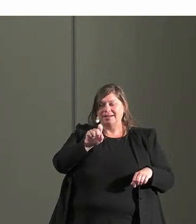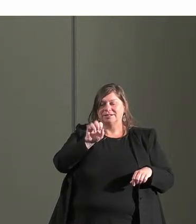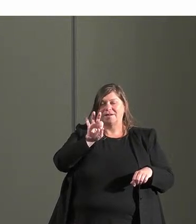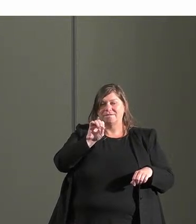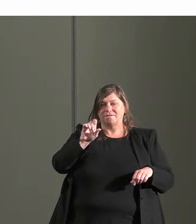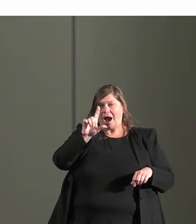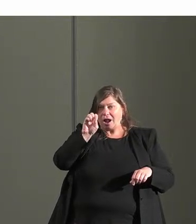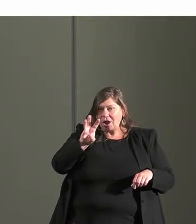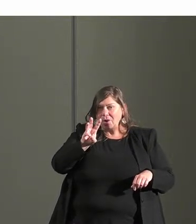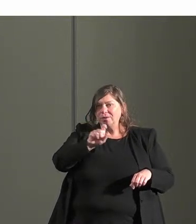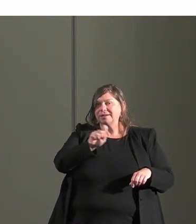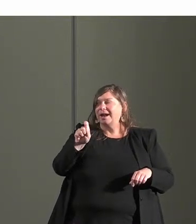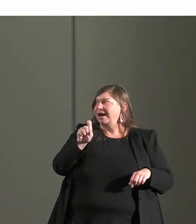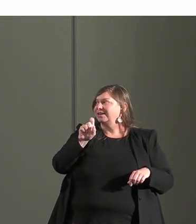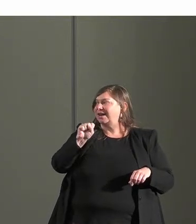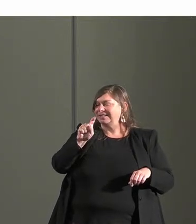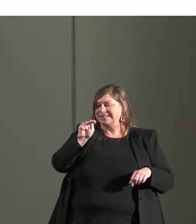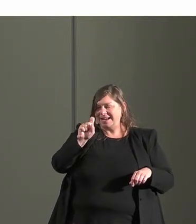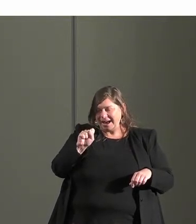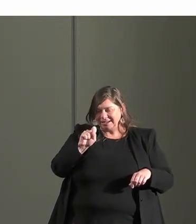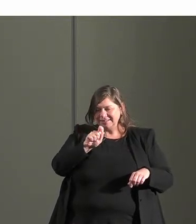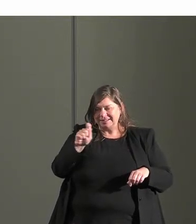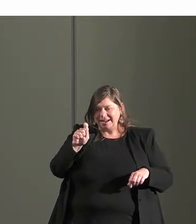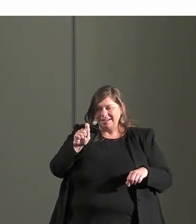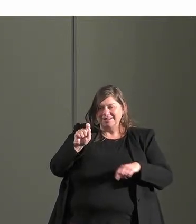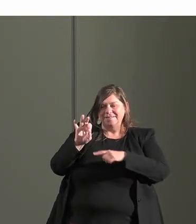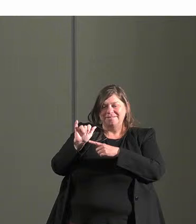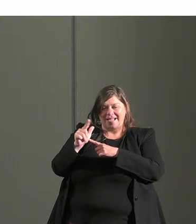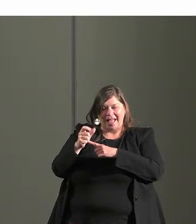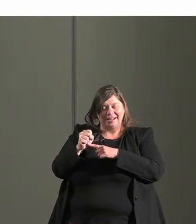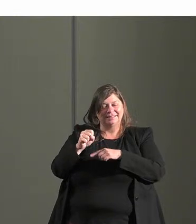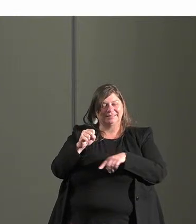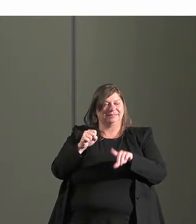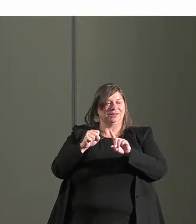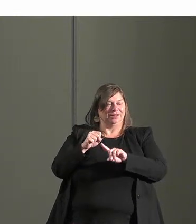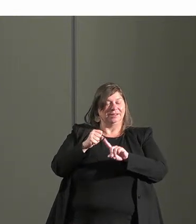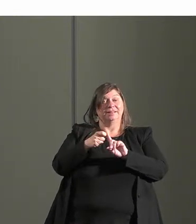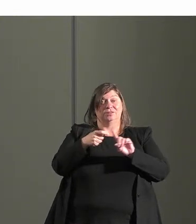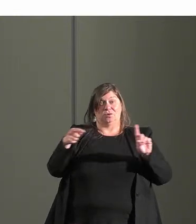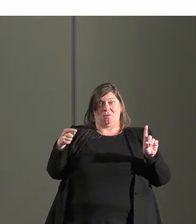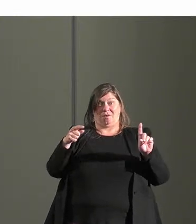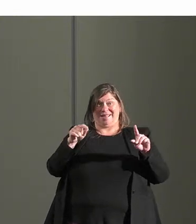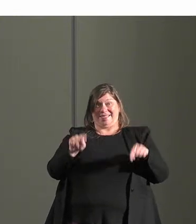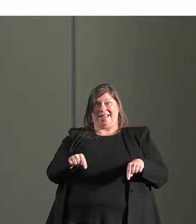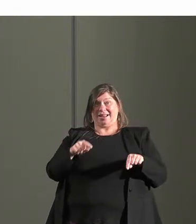accessibility-nag my fewer dash -follow- on the flag on